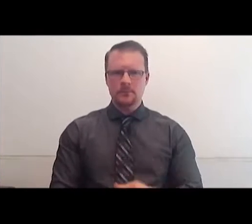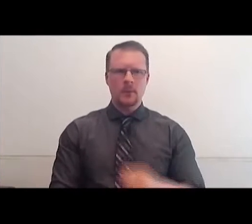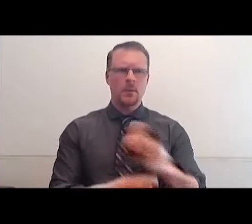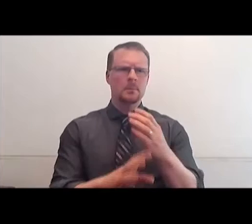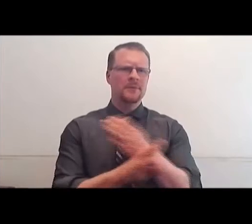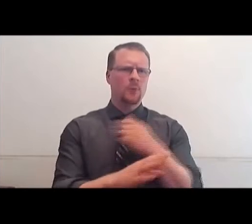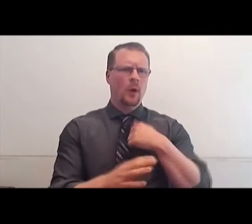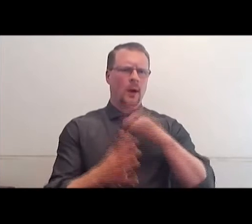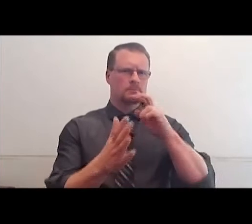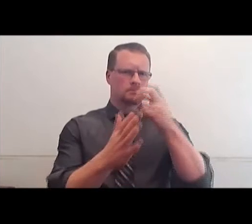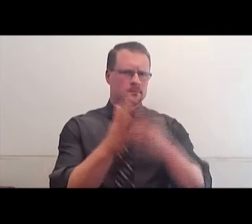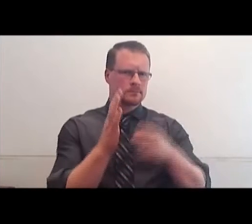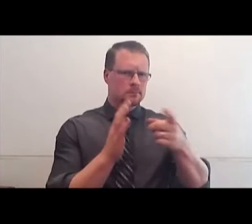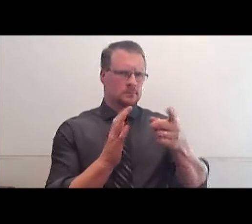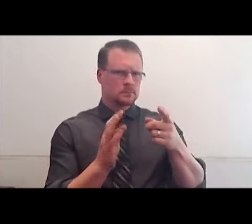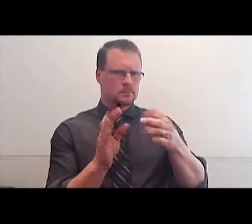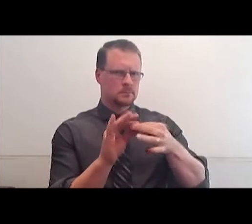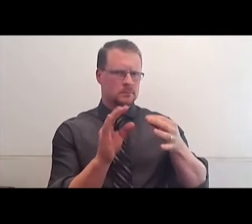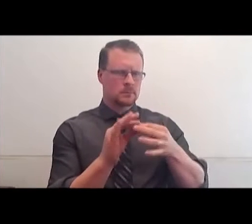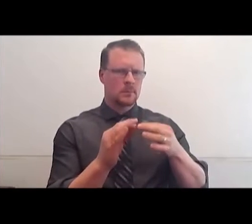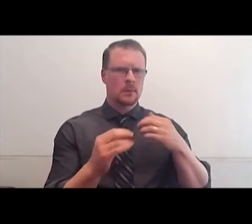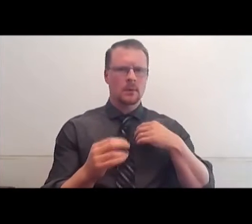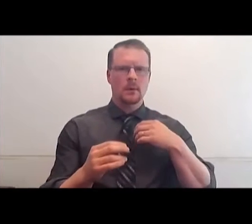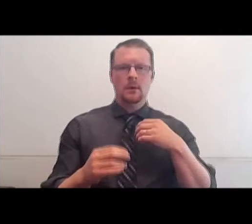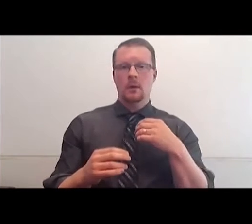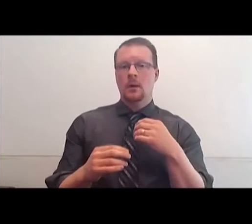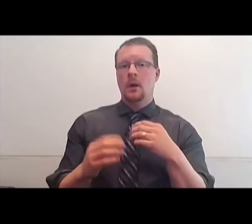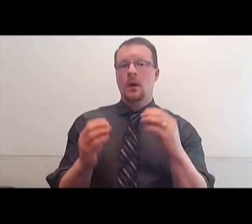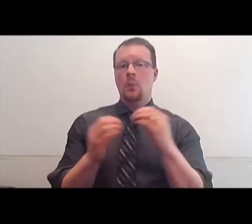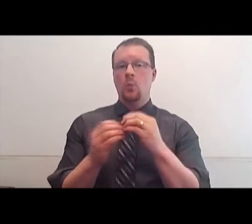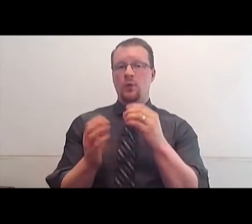Through cultural humility. Now before I dive into this,